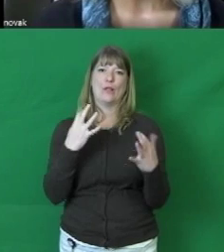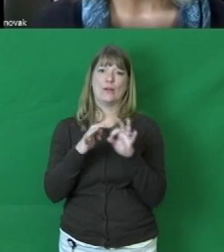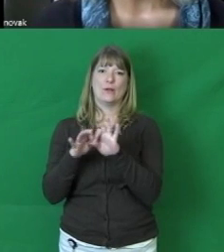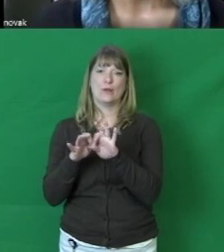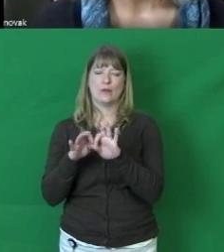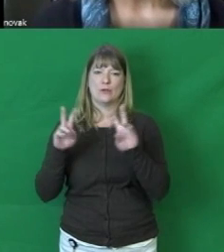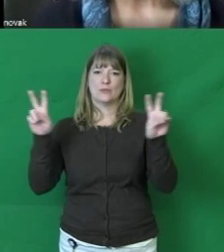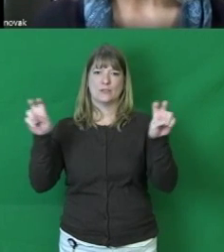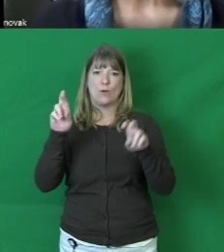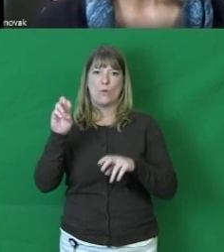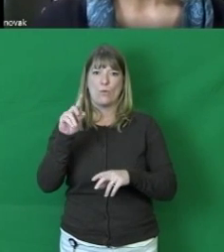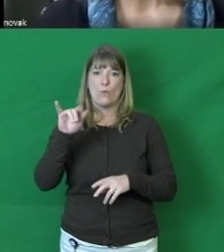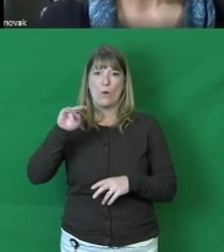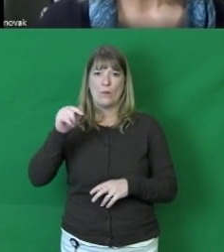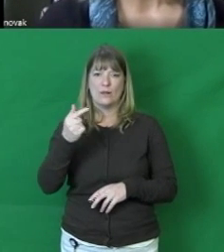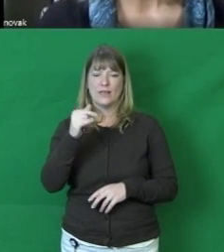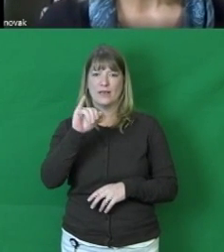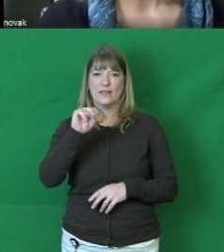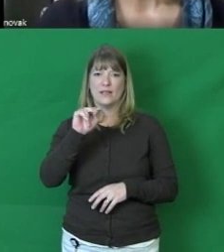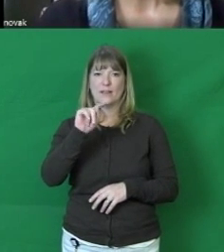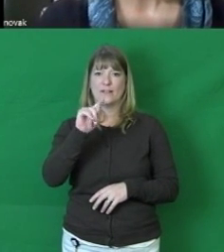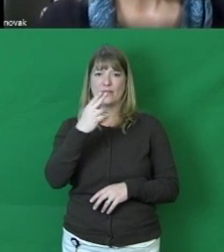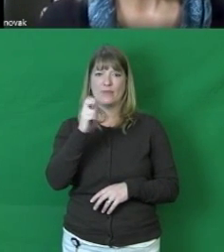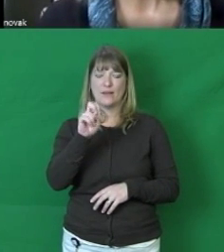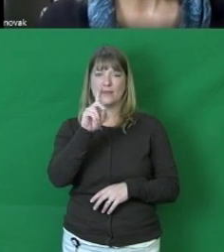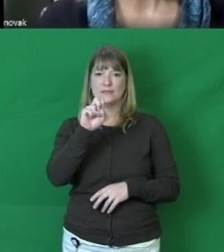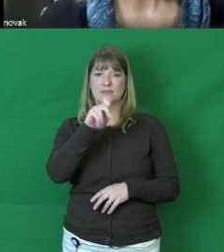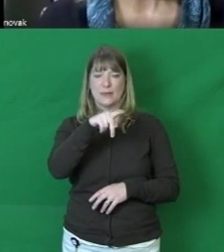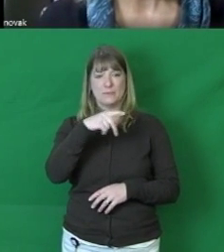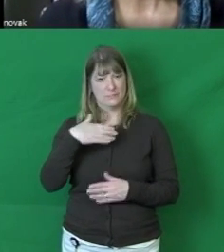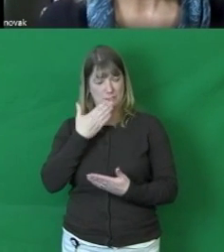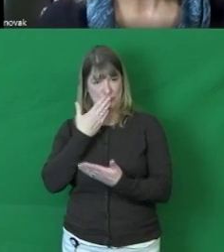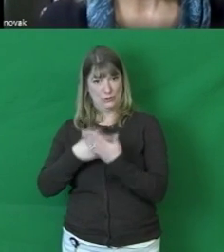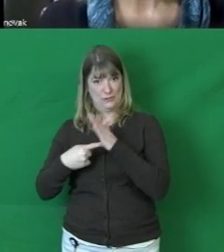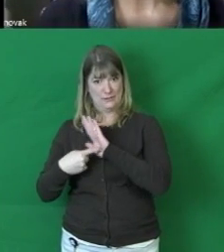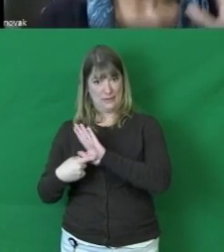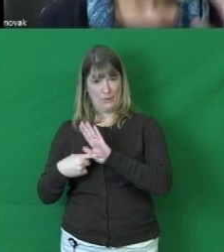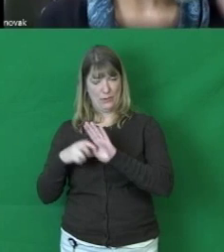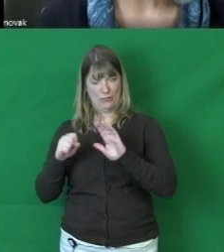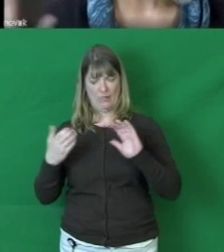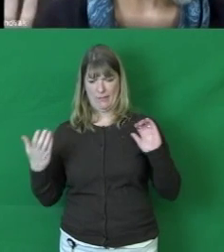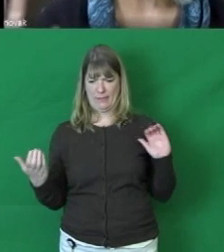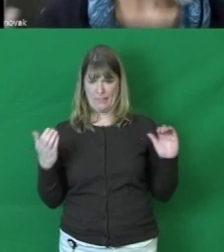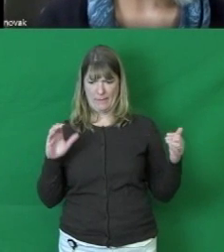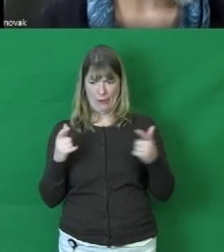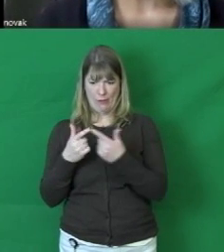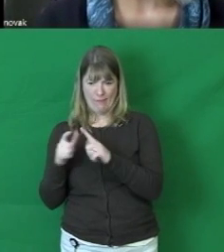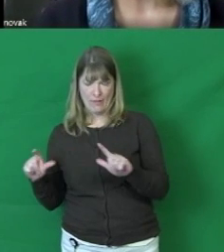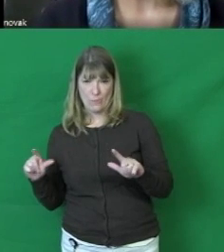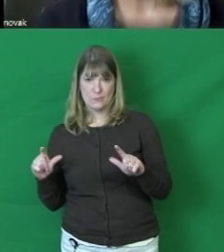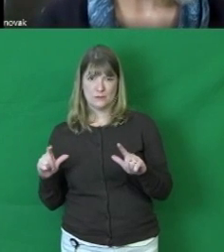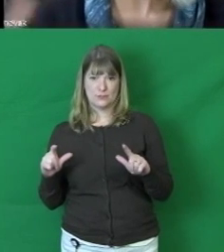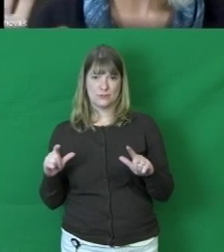of "Rolling in the Deep". So this would be a good example to kind of compare language,